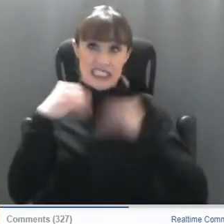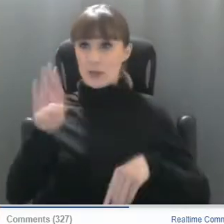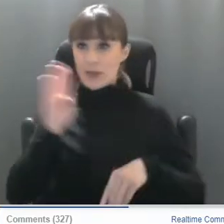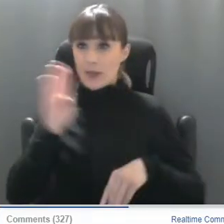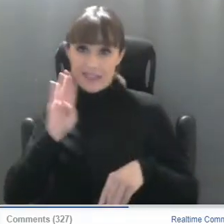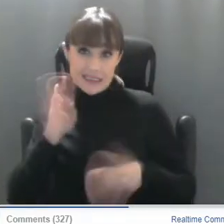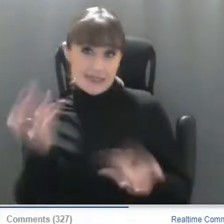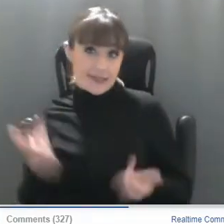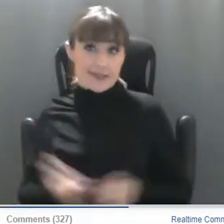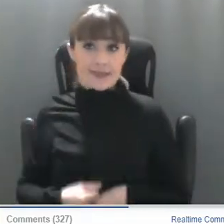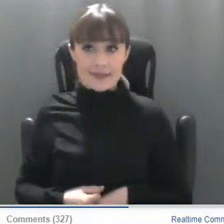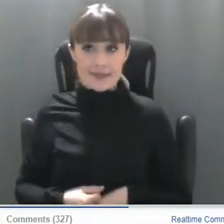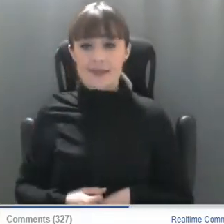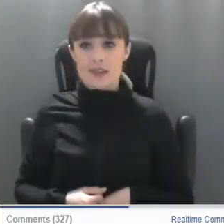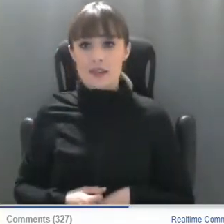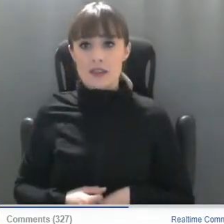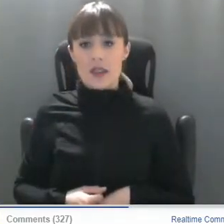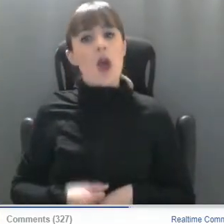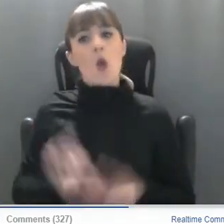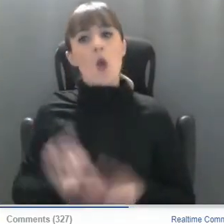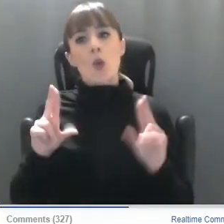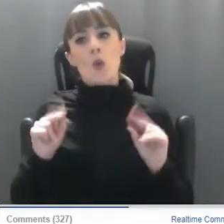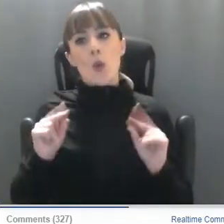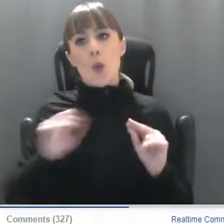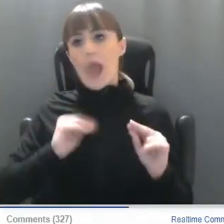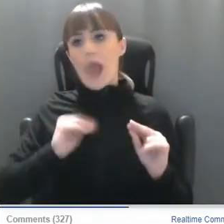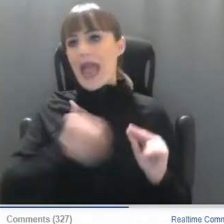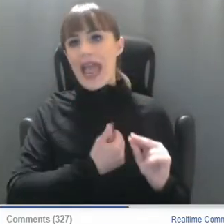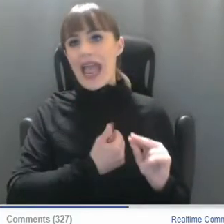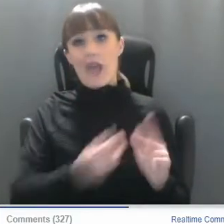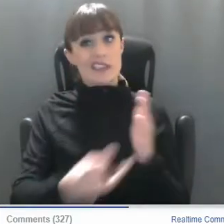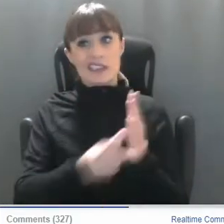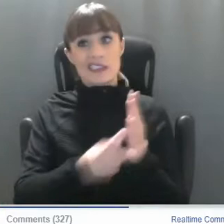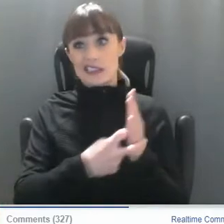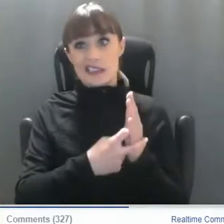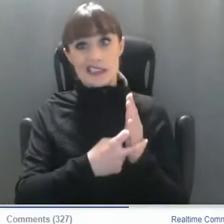March 17th. So if I'm being honest, we need a little bit of cash right now, you